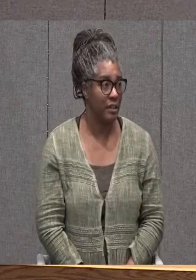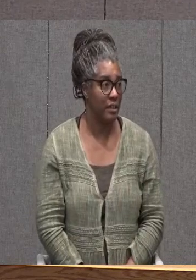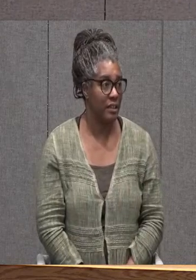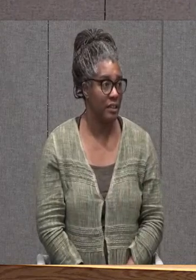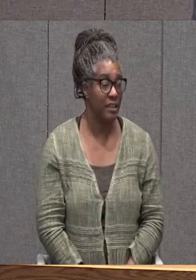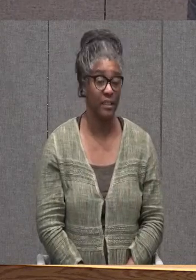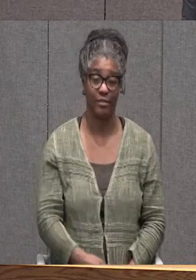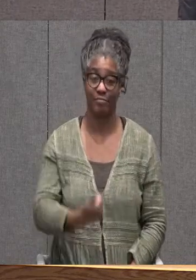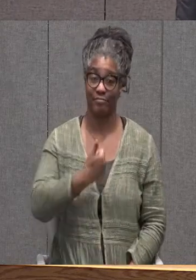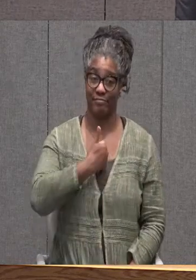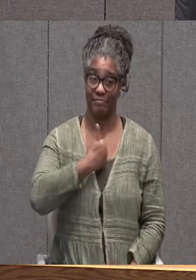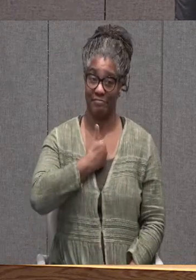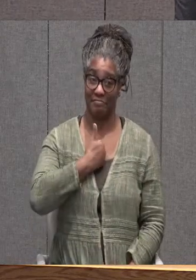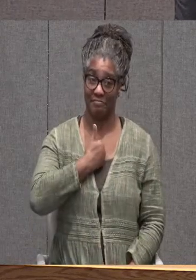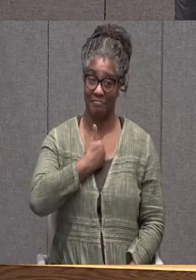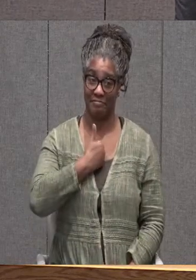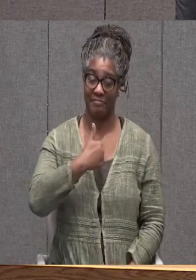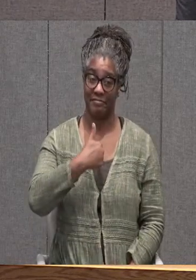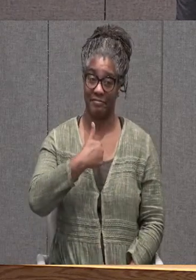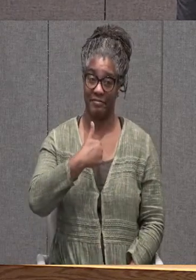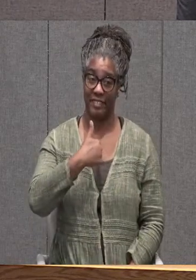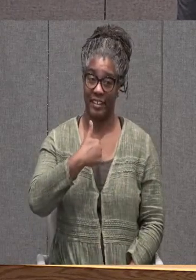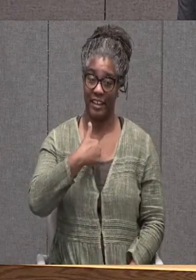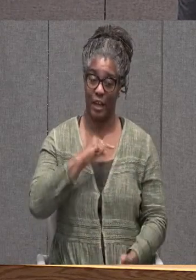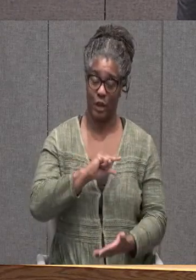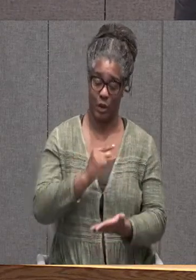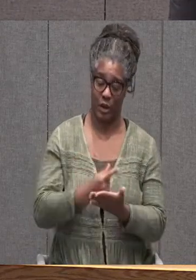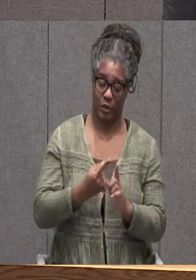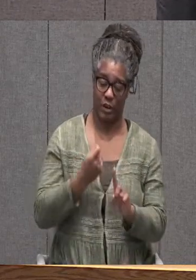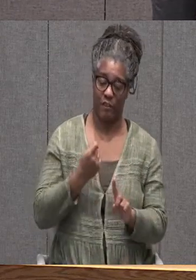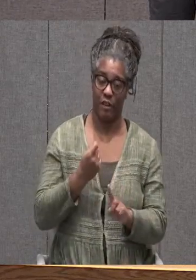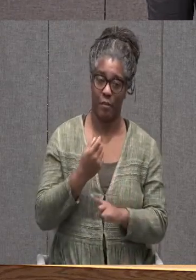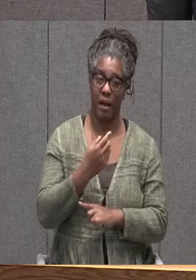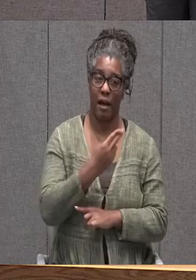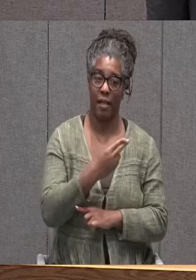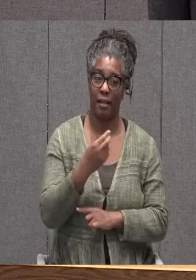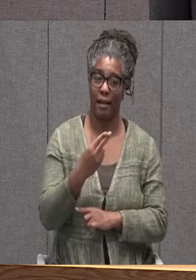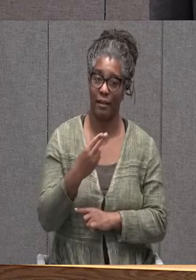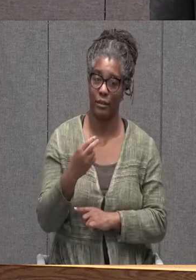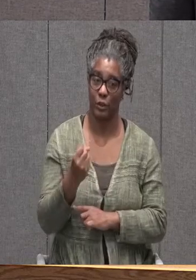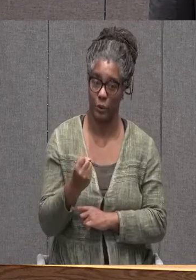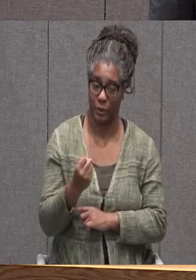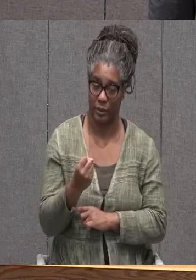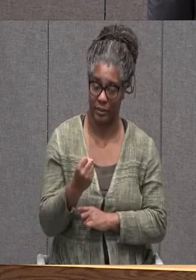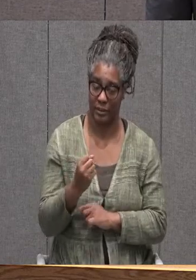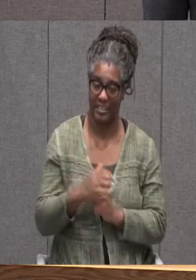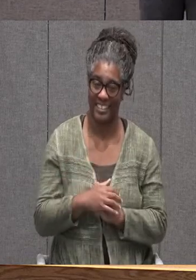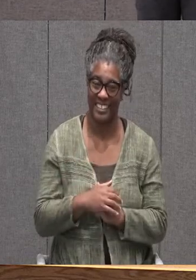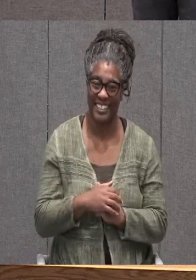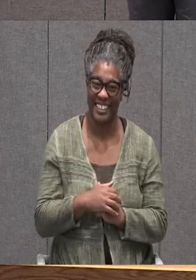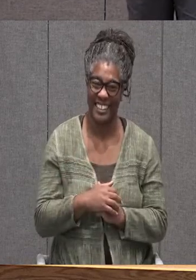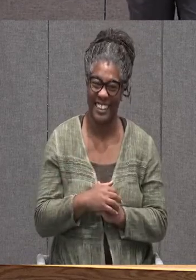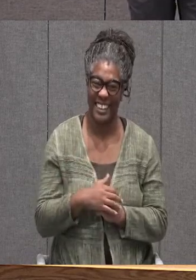And I myself, am an alumni of Highland High School, so, the hive is alive with ninety five.